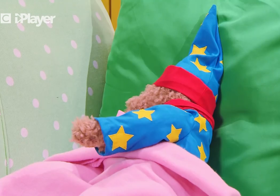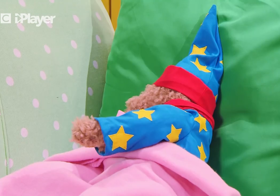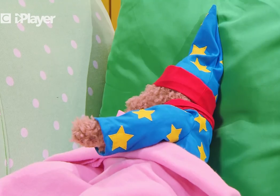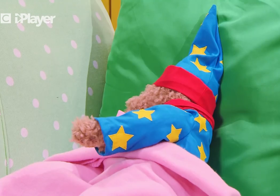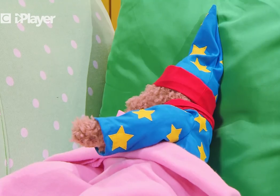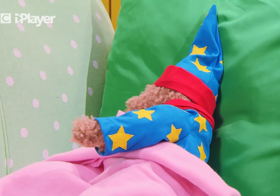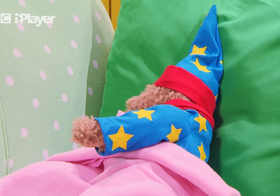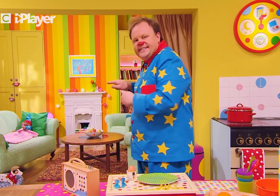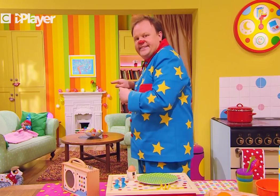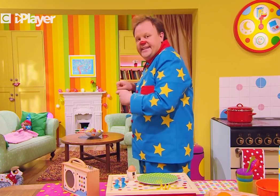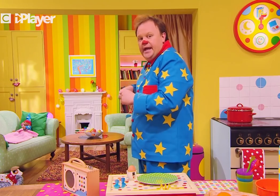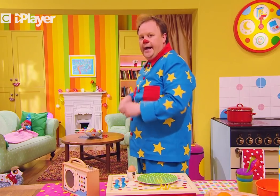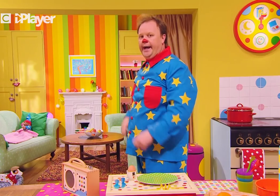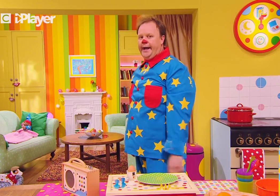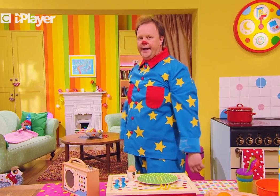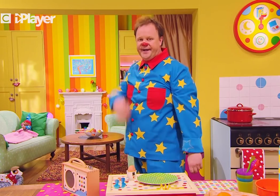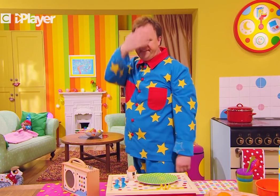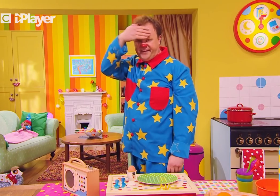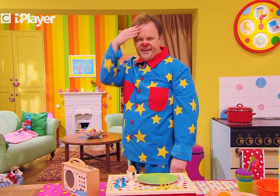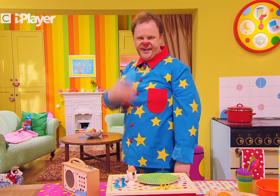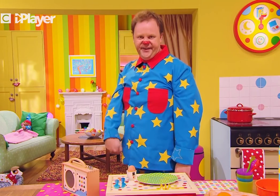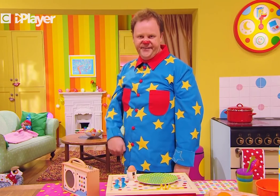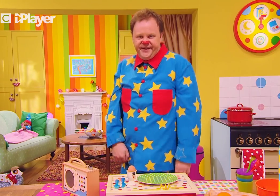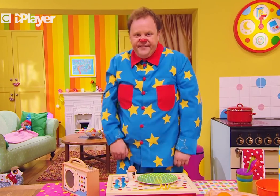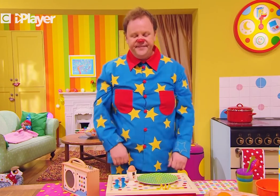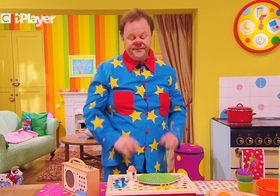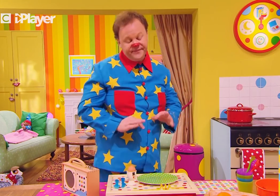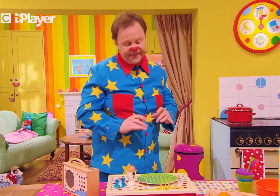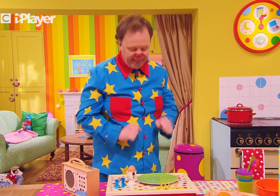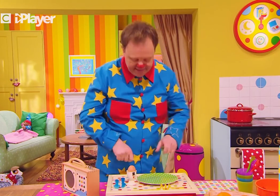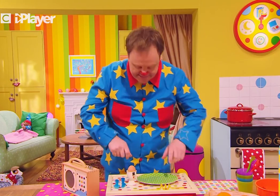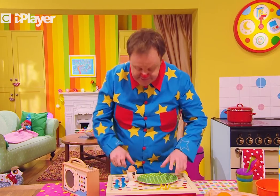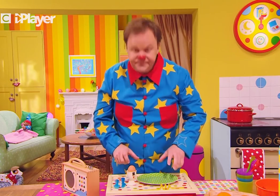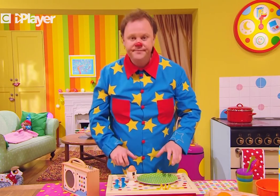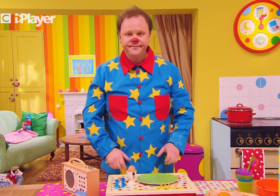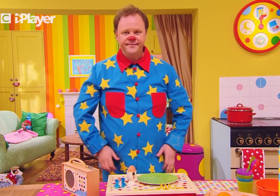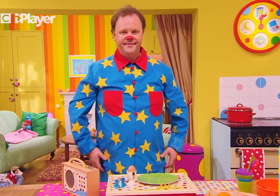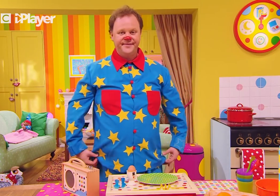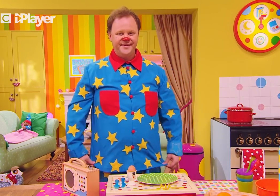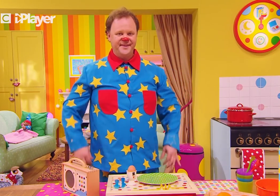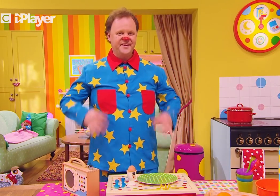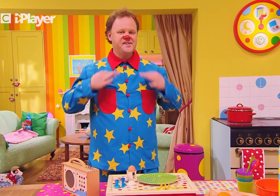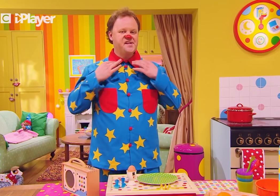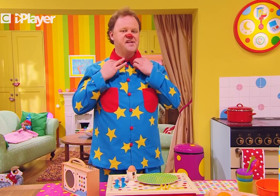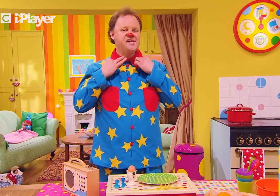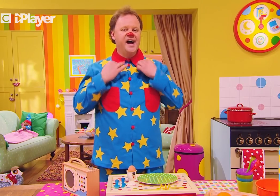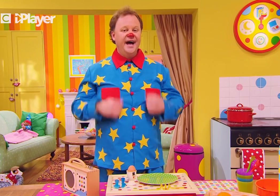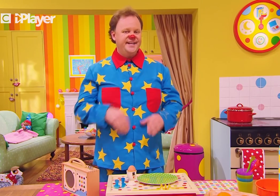you haven't woken him up oh you what are you going to make for talk with ted's breakfast mr tumbler